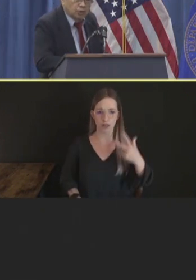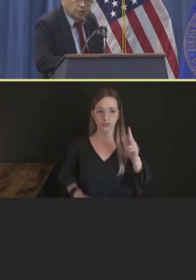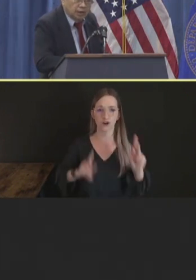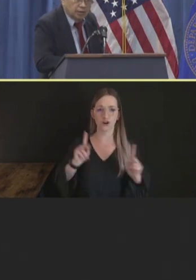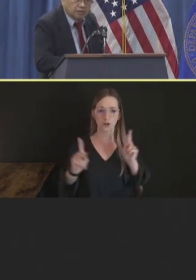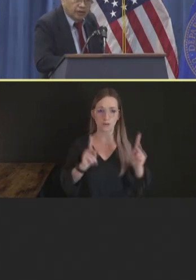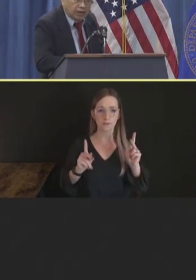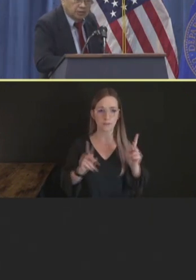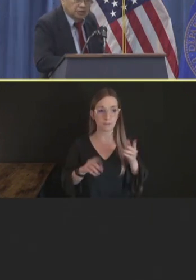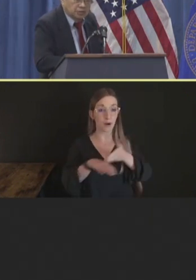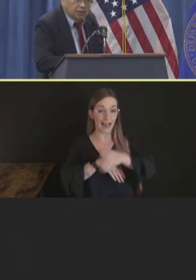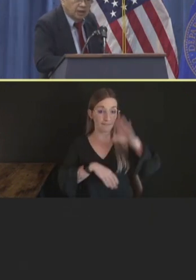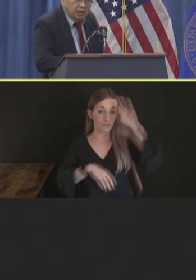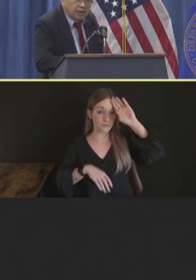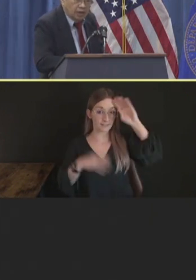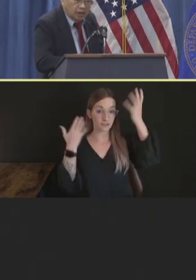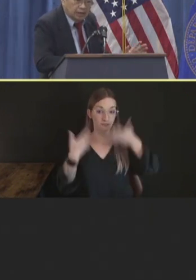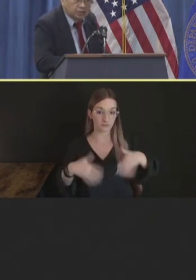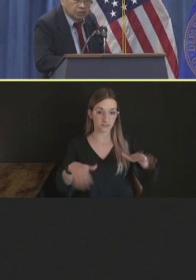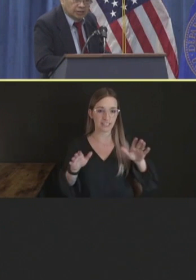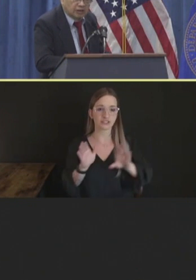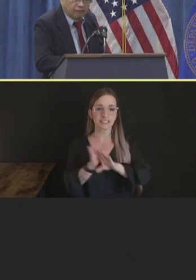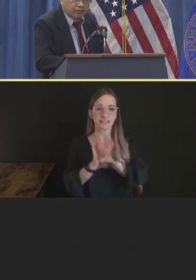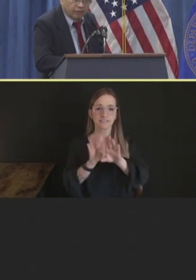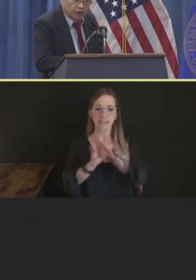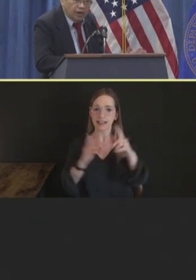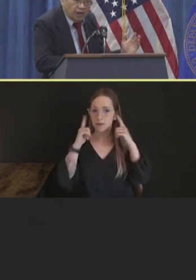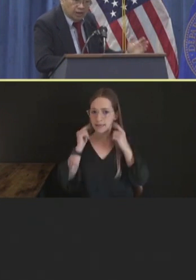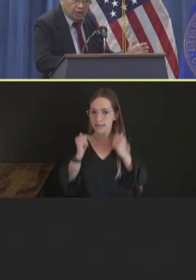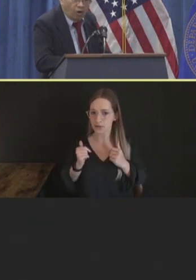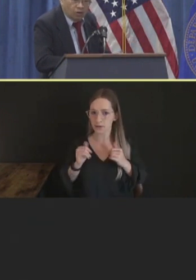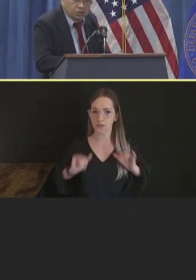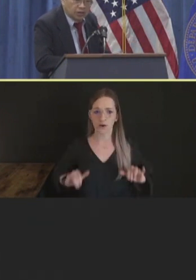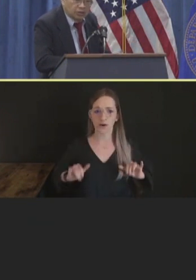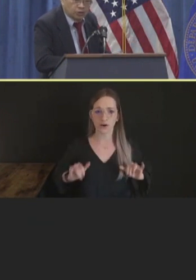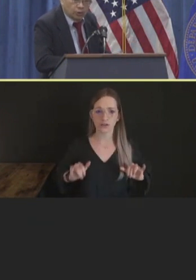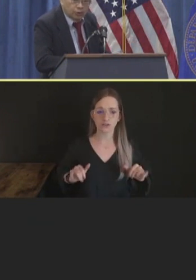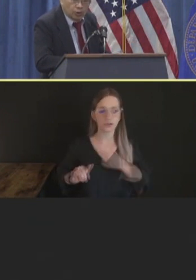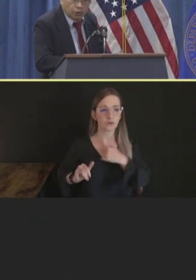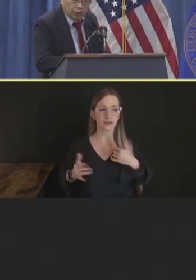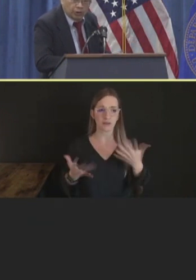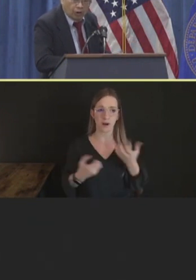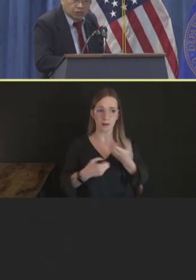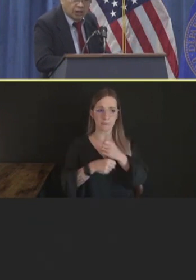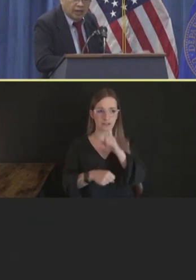none of the vaccines that -- against Lassa fever caused sensory neural hearing loss.